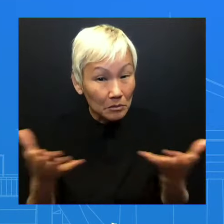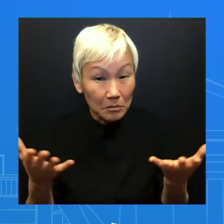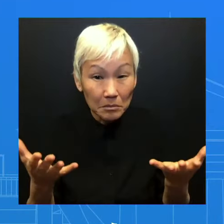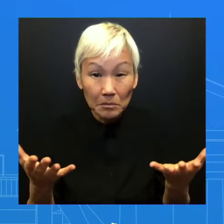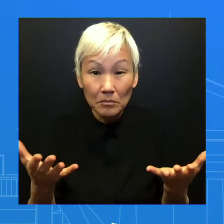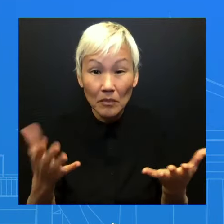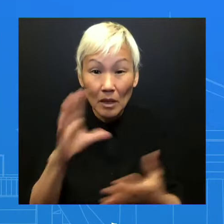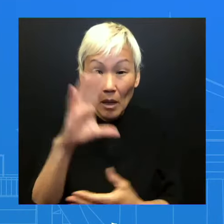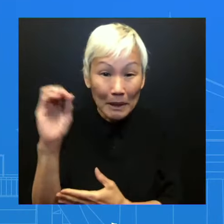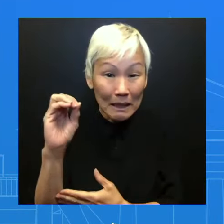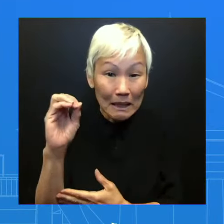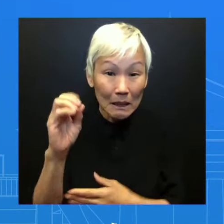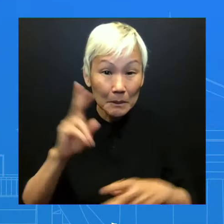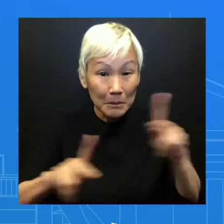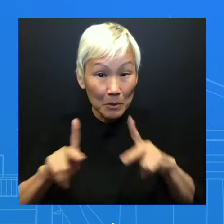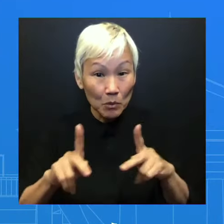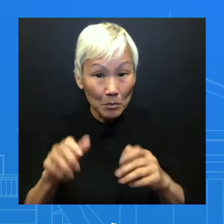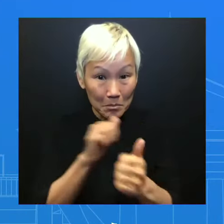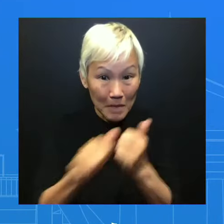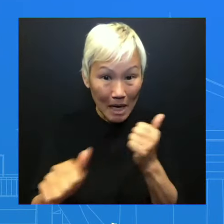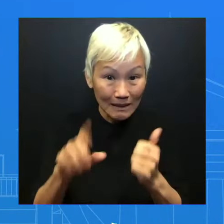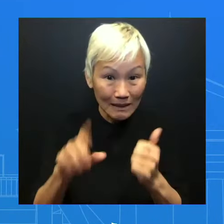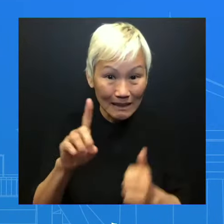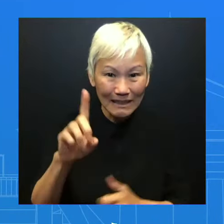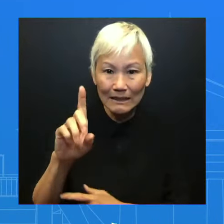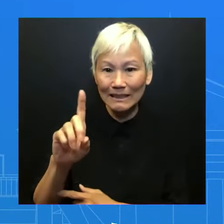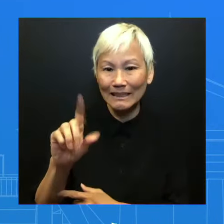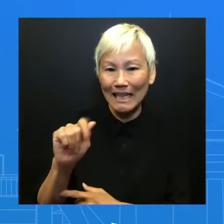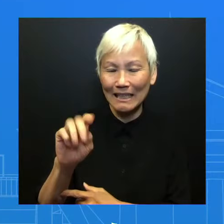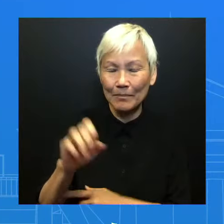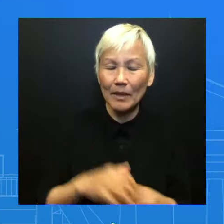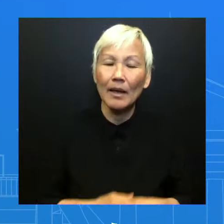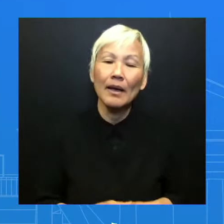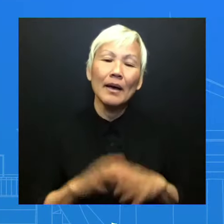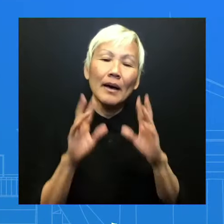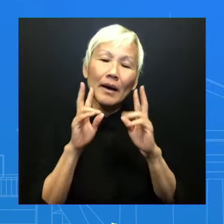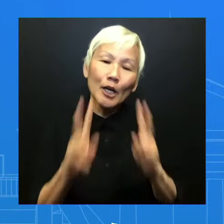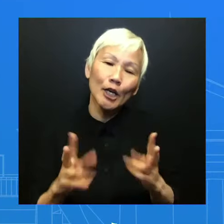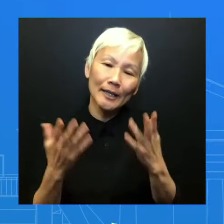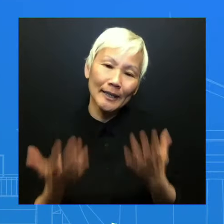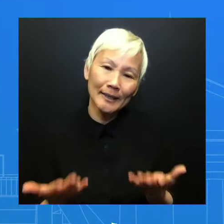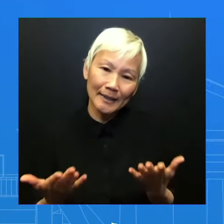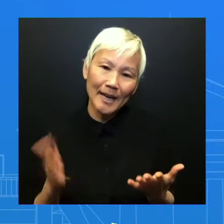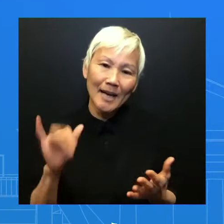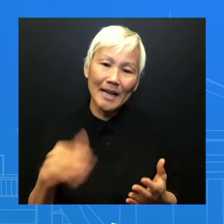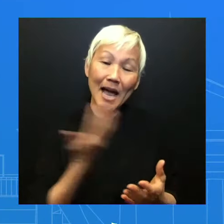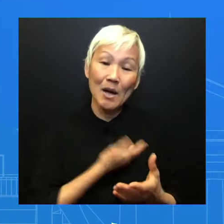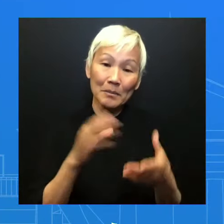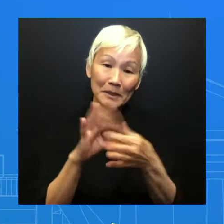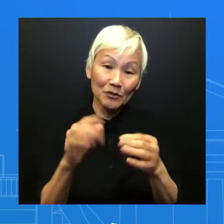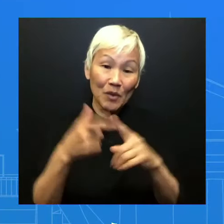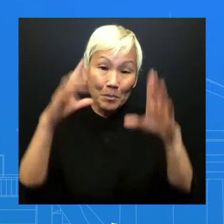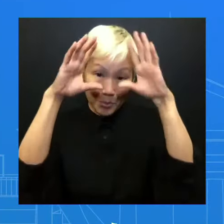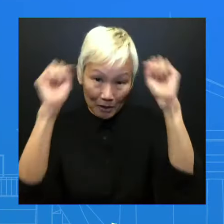Ms. Jean-Pierre: So, look, as I've said, what the -- our message to the Pres- -- from the President to the American people is that we are fighting. We are fighting to make sure